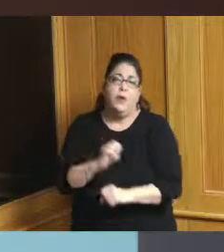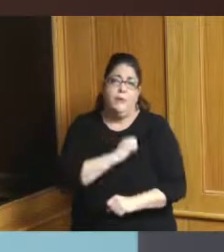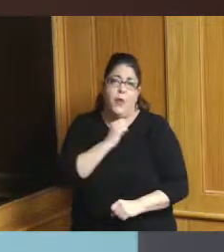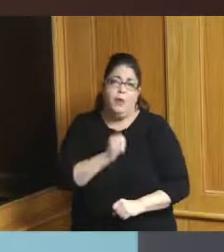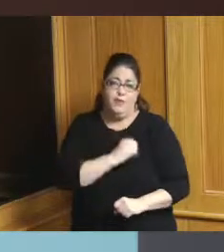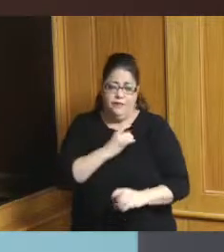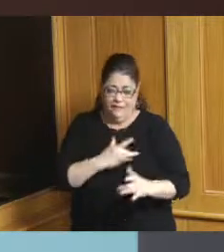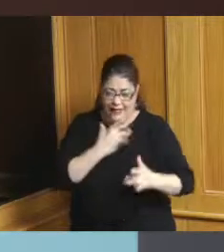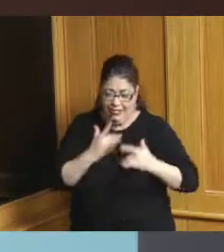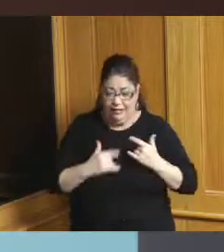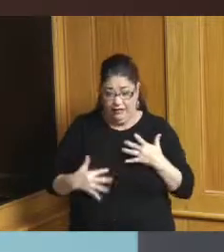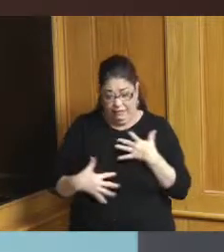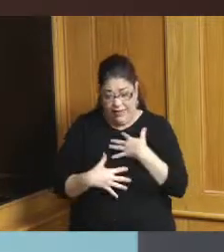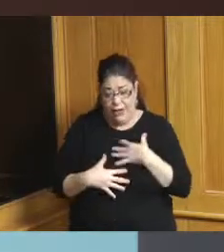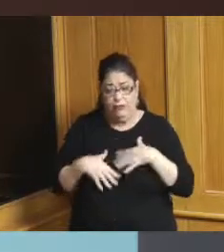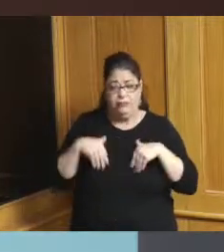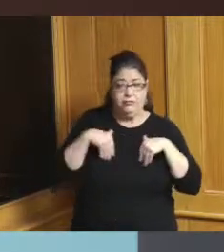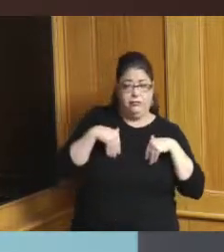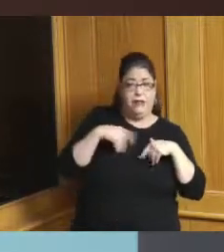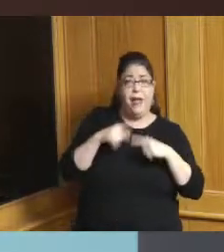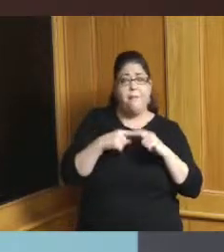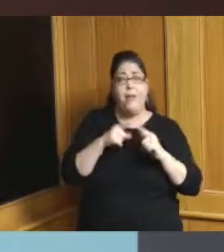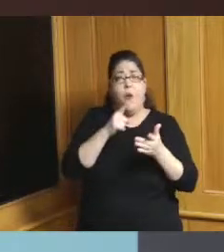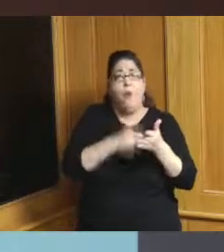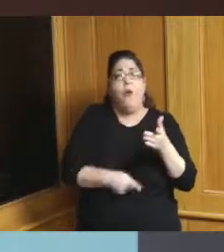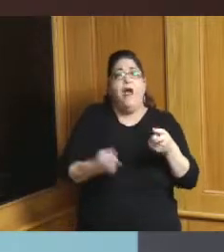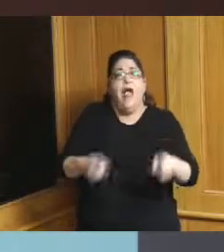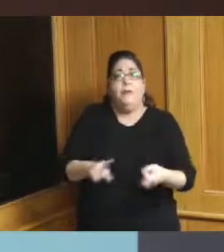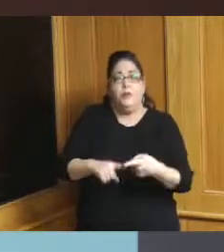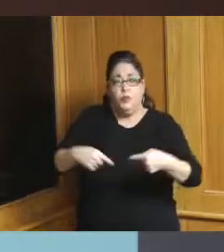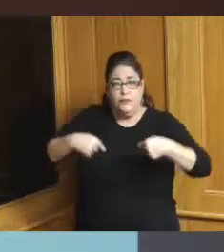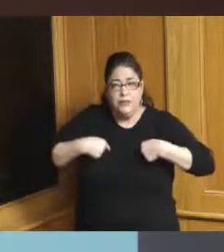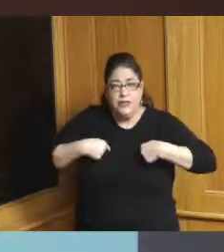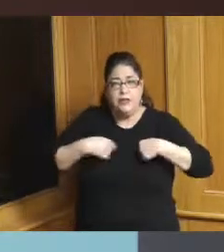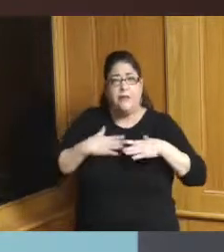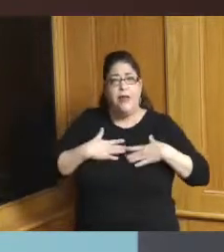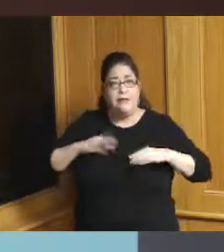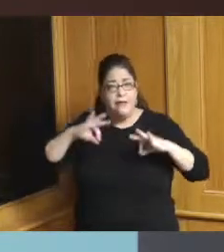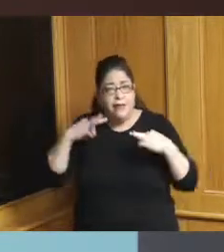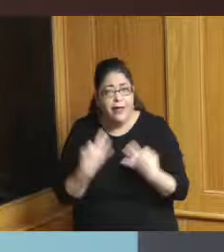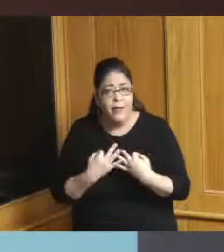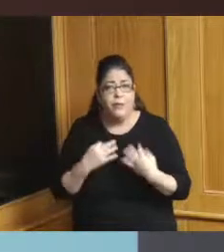a fear and a tribulation about what might happen to me and my family should I make this choice